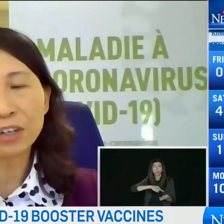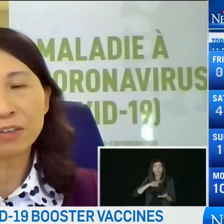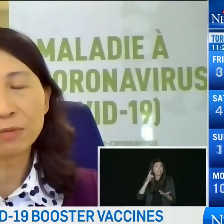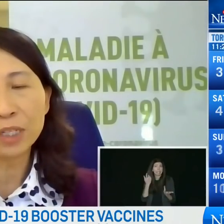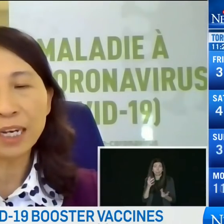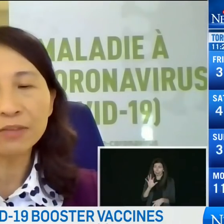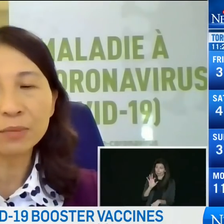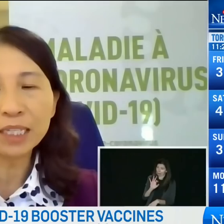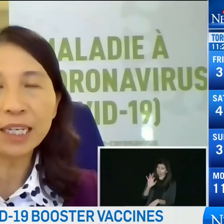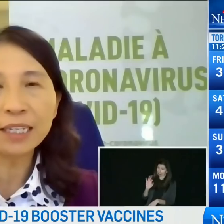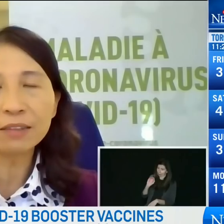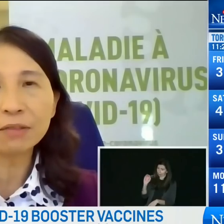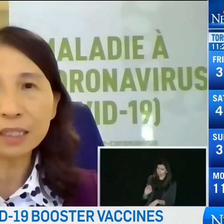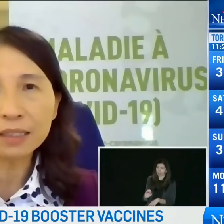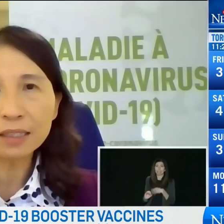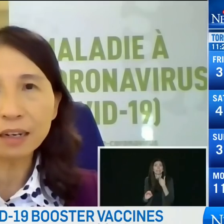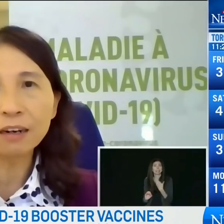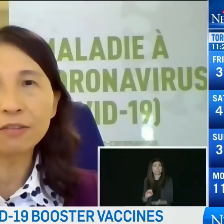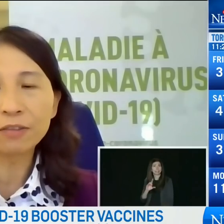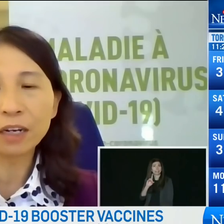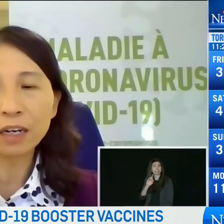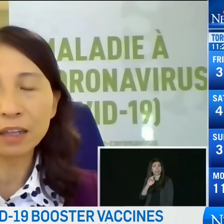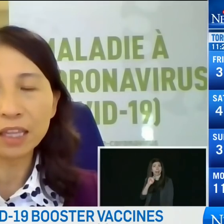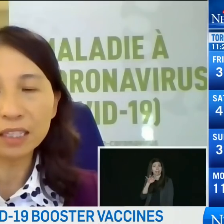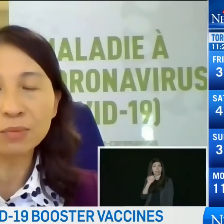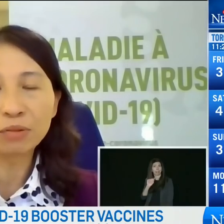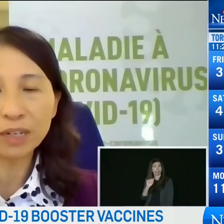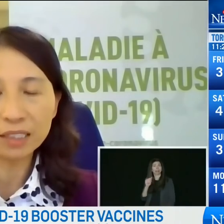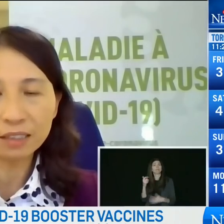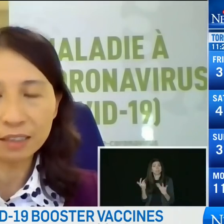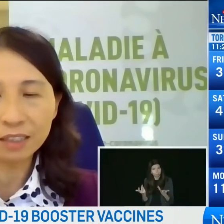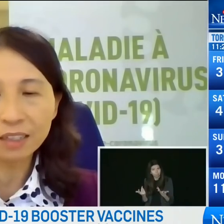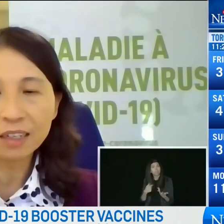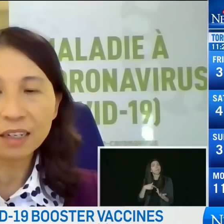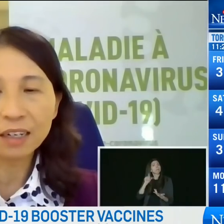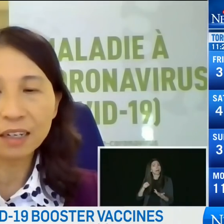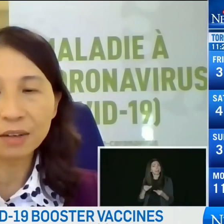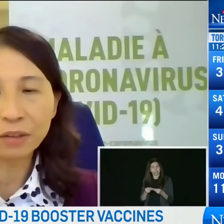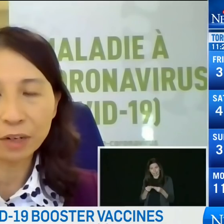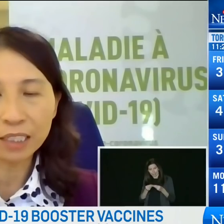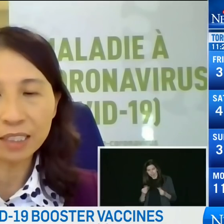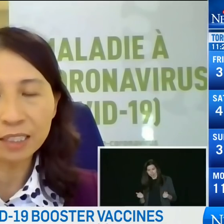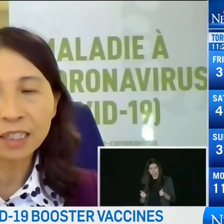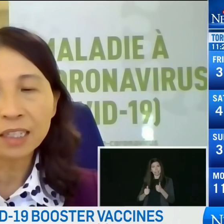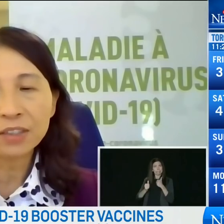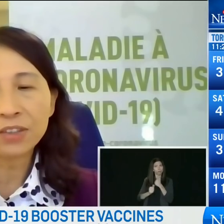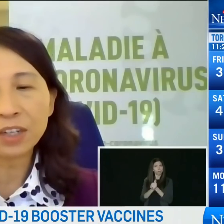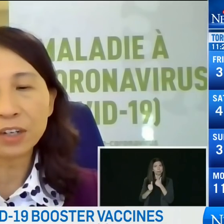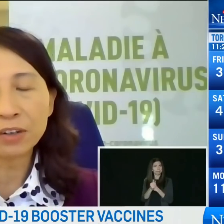VARIANT IS AT 99.8% OF WHAT WE